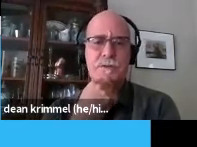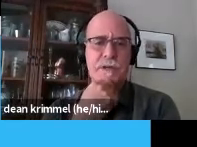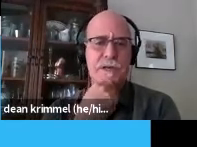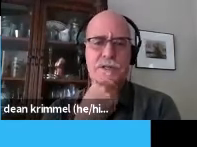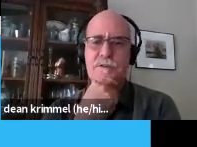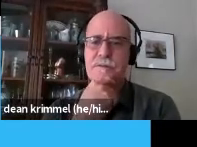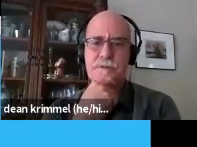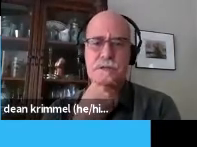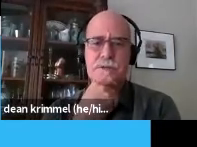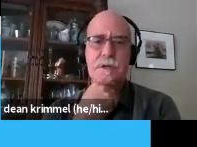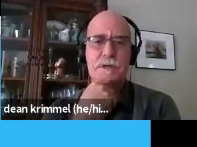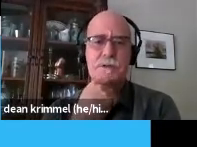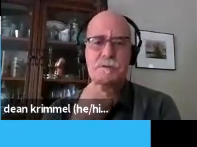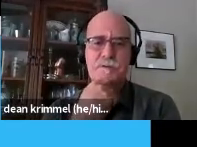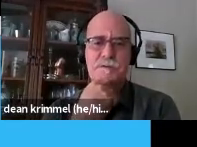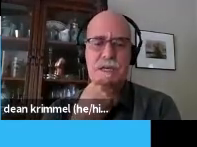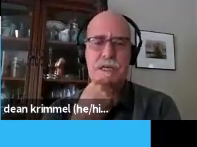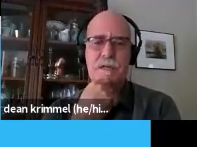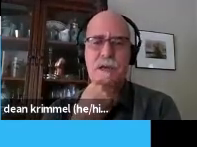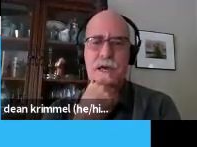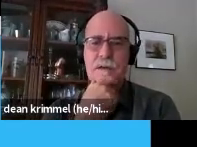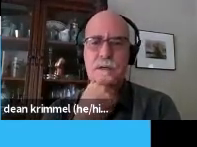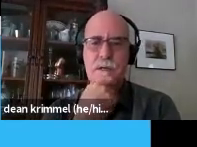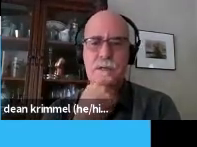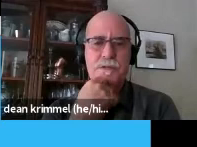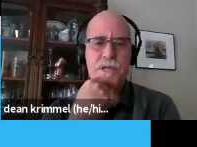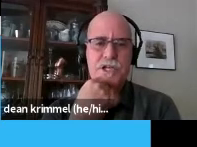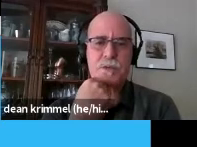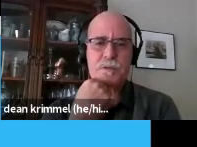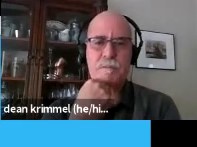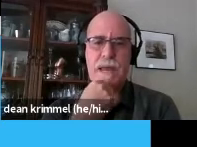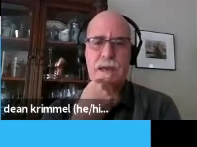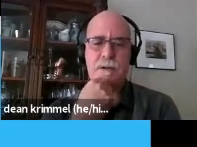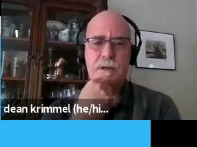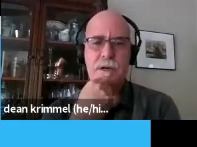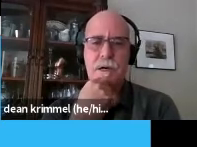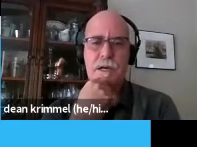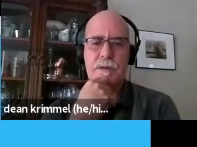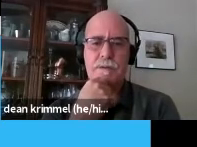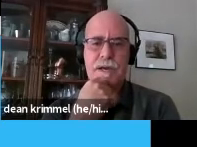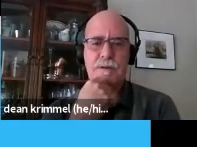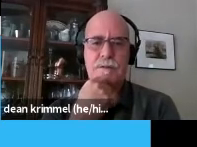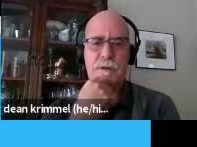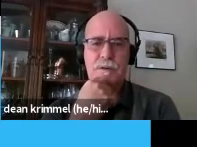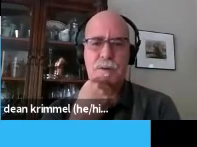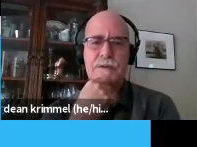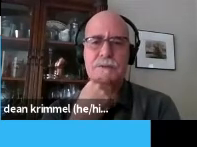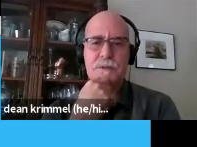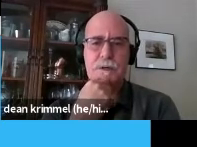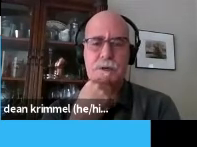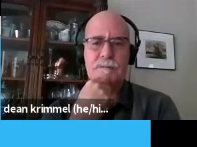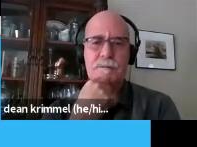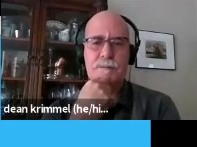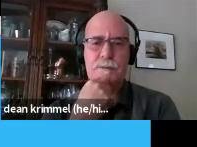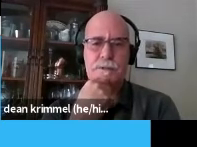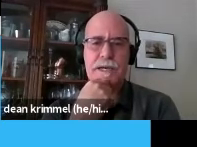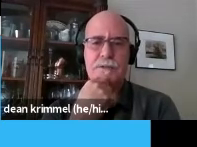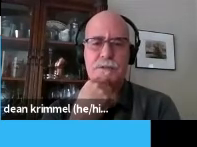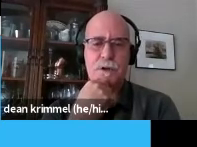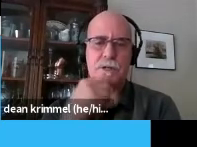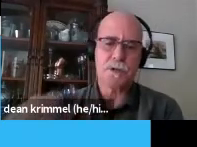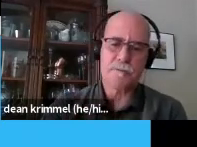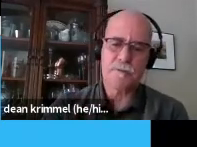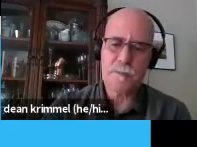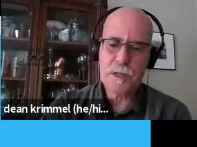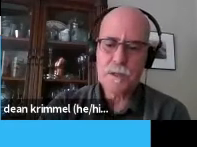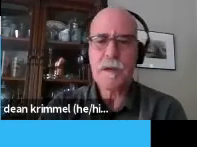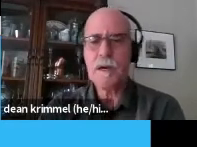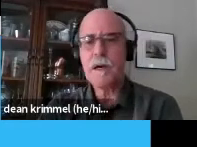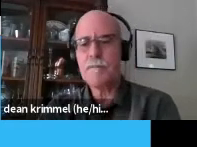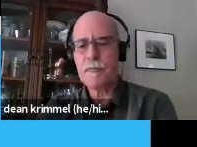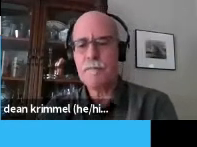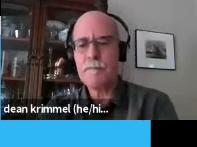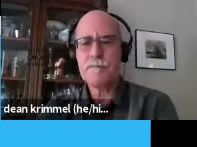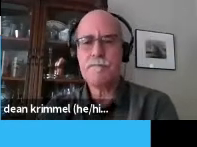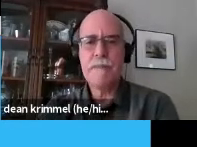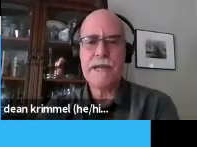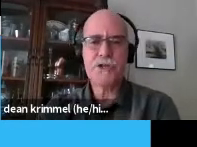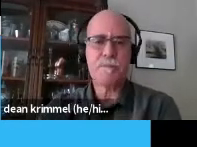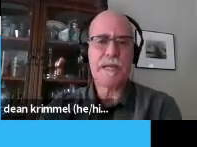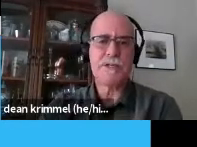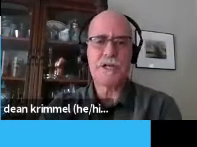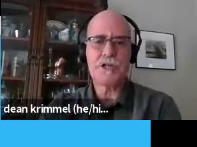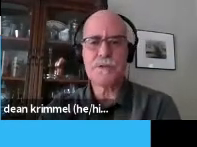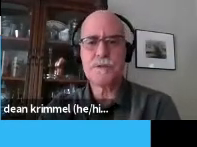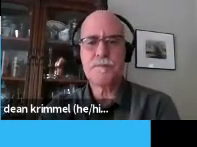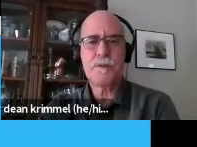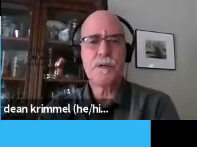to 50s to feed that demand in the south, Texas, Arkansas, major plantations.